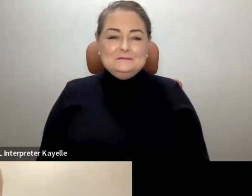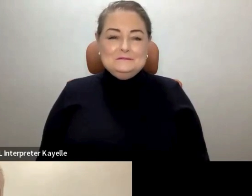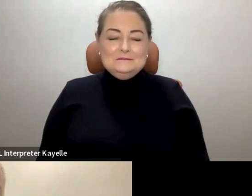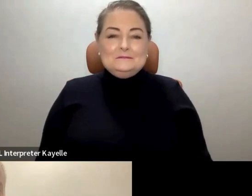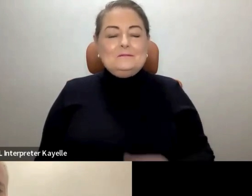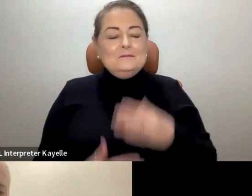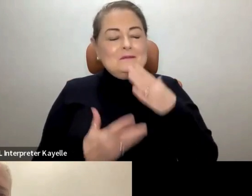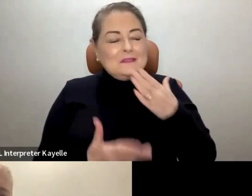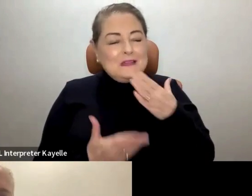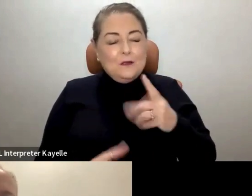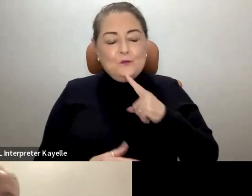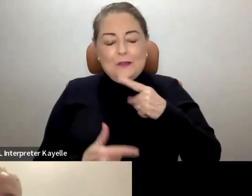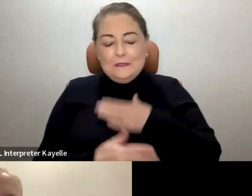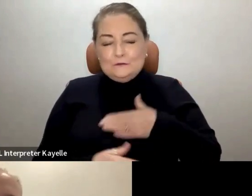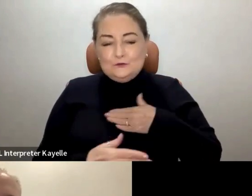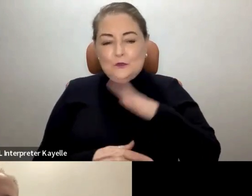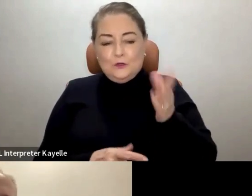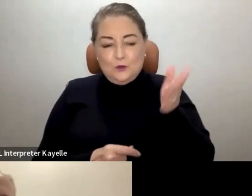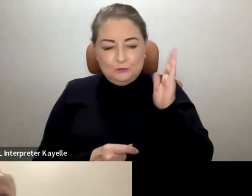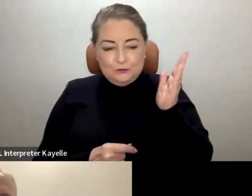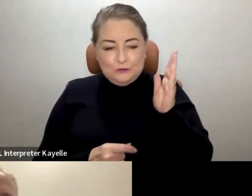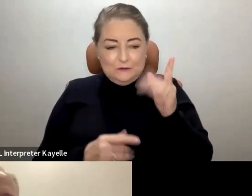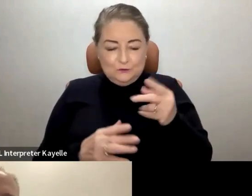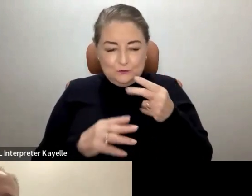that short film you showed at the beginning, especially with